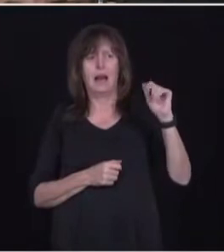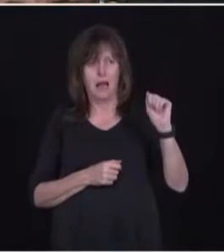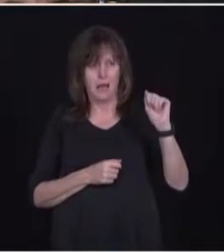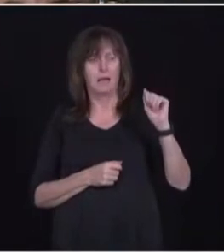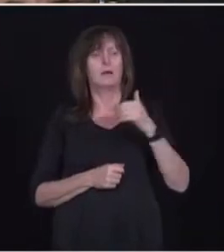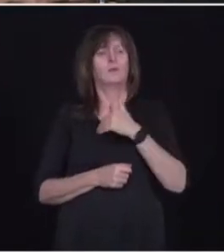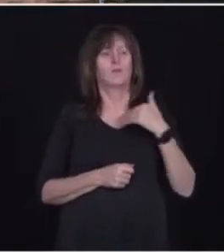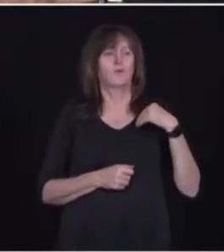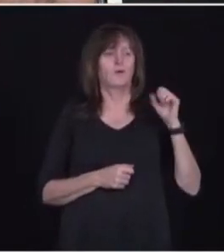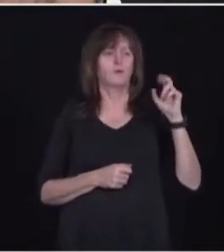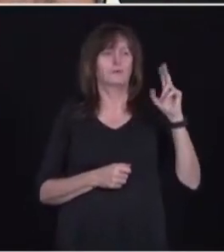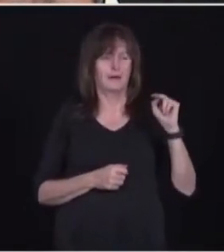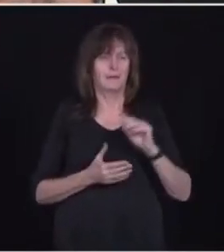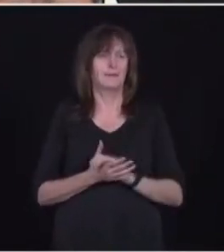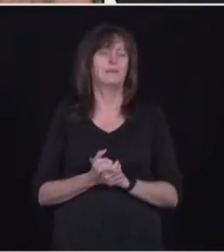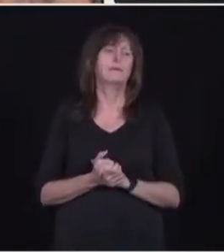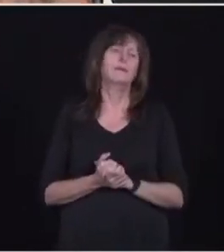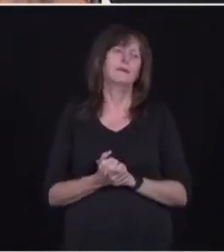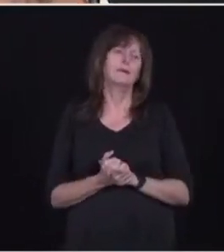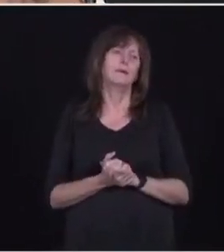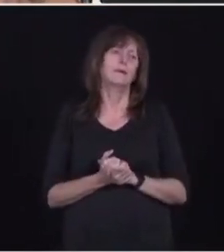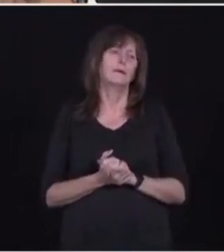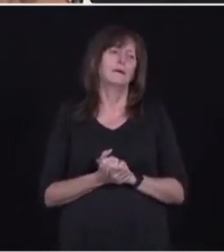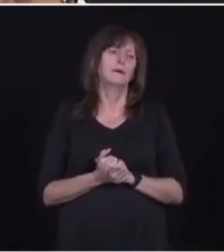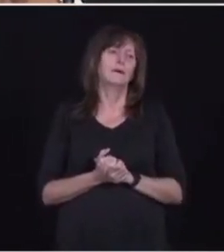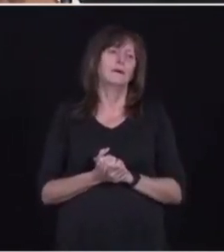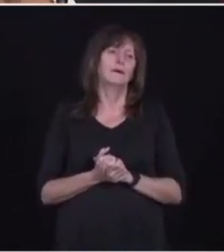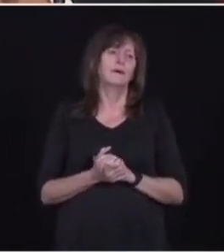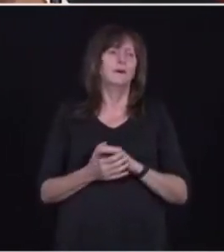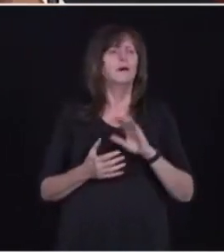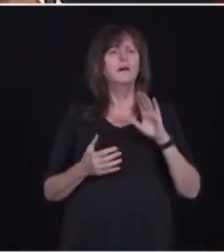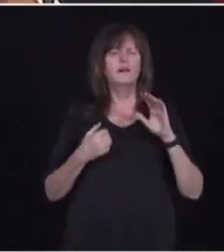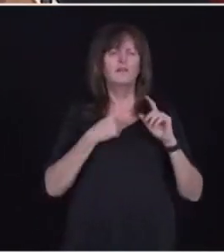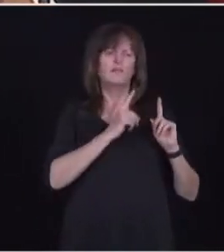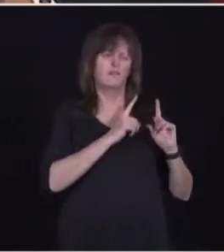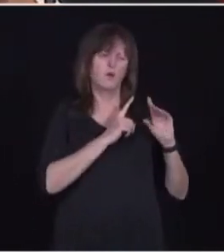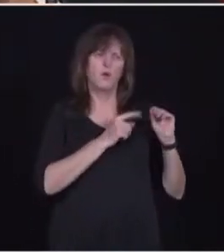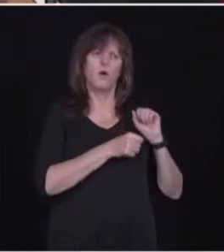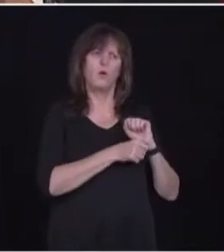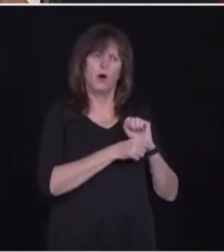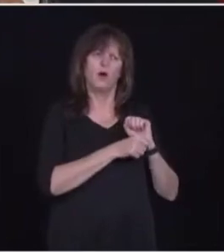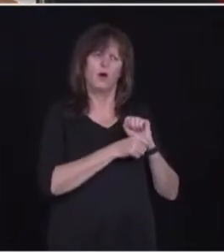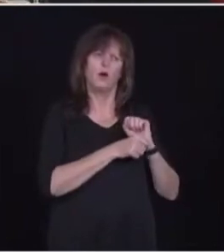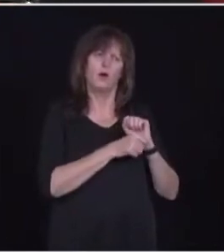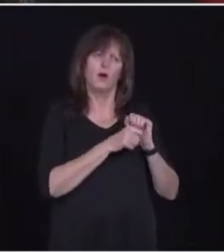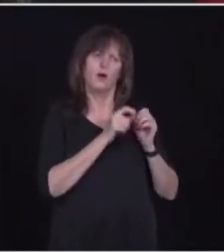Mr. premier, I think I could stop there. That was great, thank you Gen. We will go to the fomite for questions,